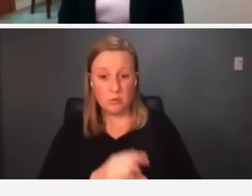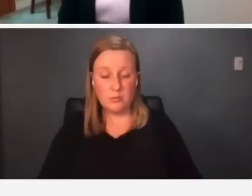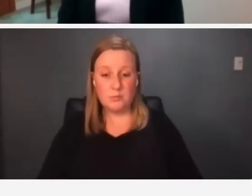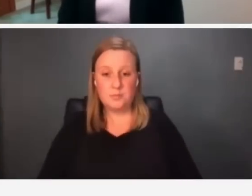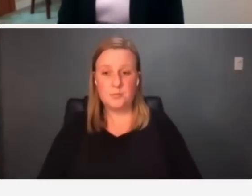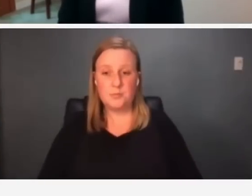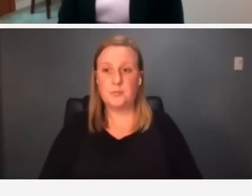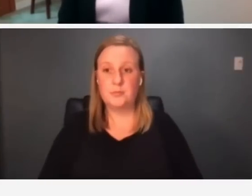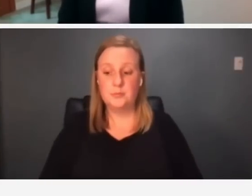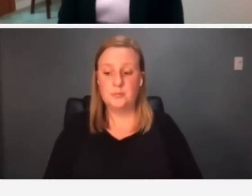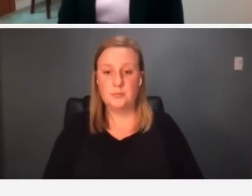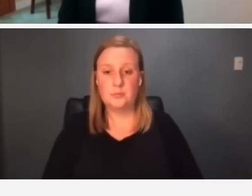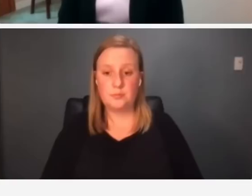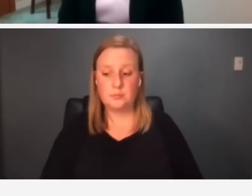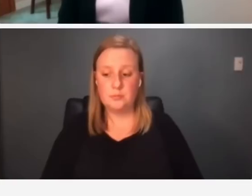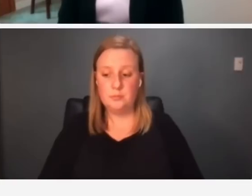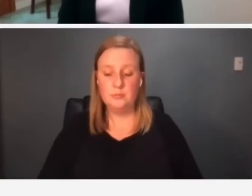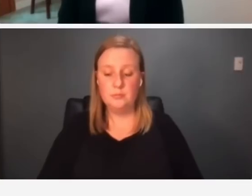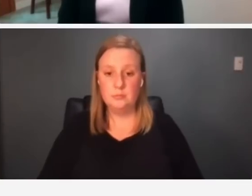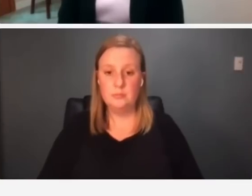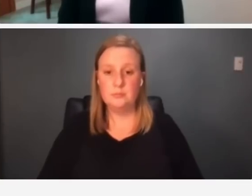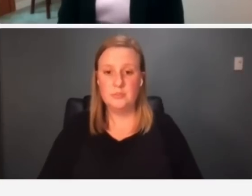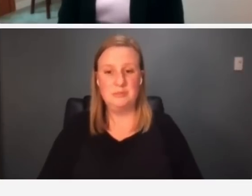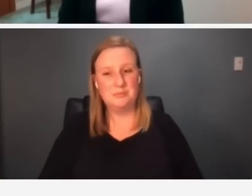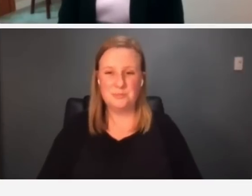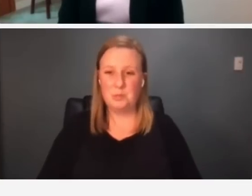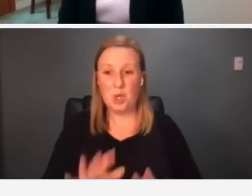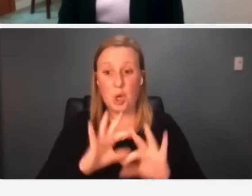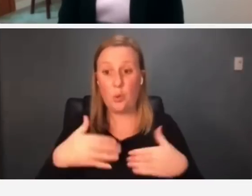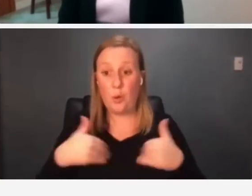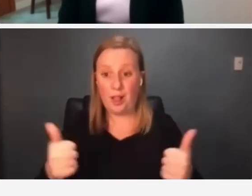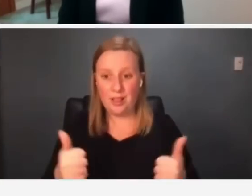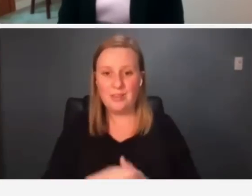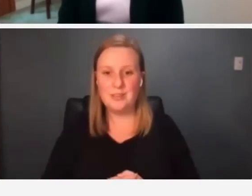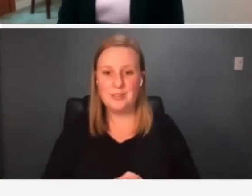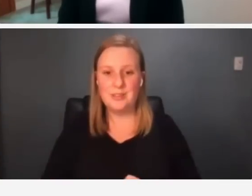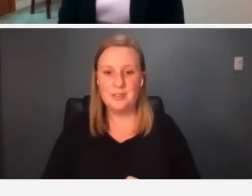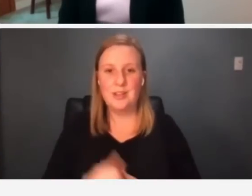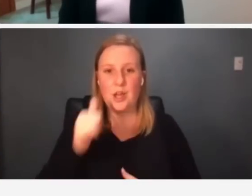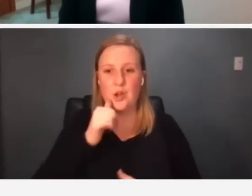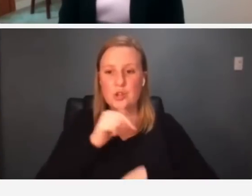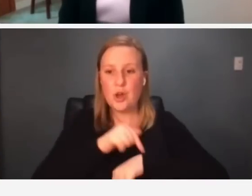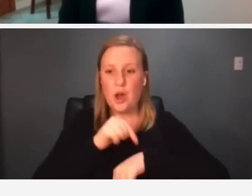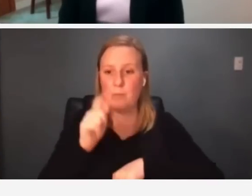So I probably can't do it in a very good way but I'll give it a go, noting that we're nearly out of time.